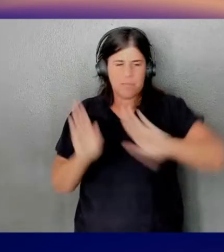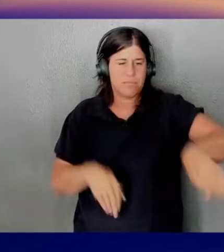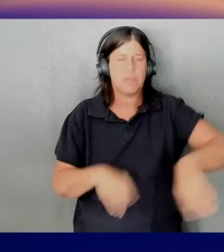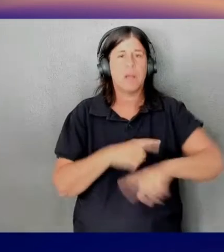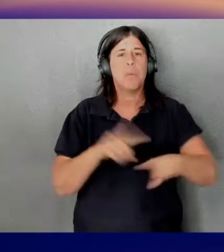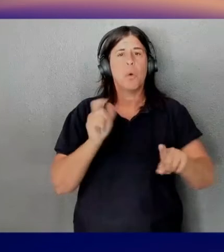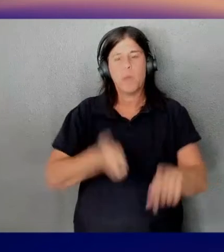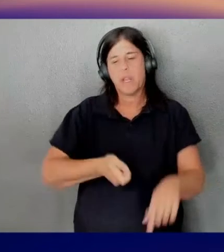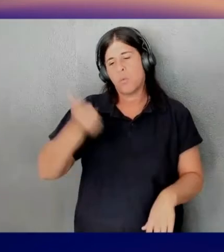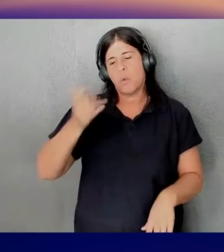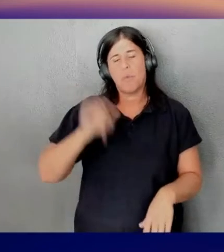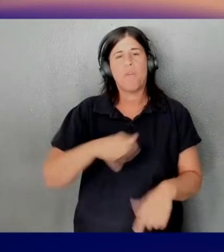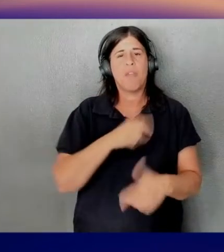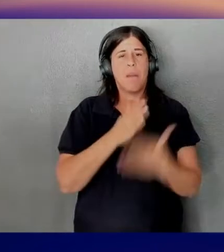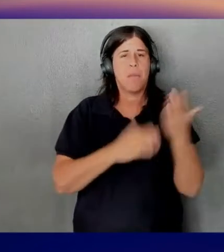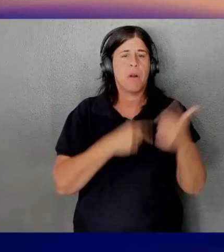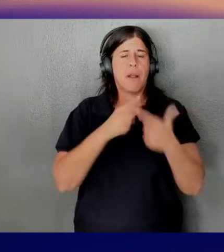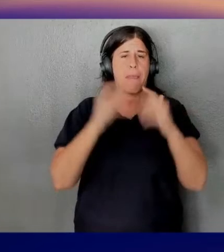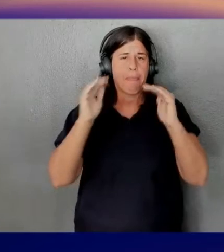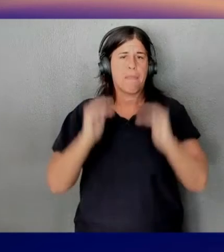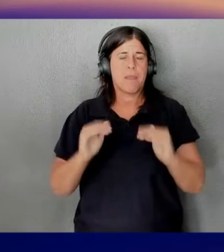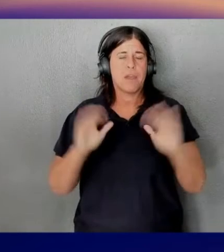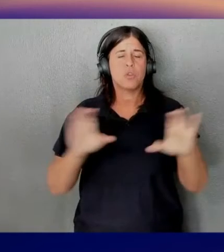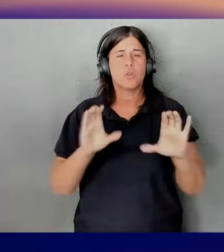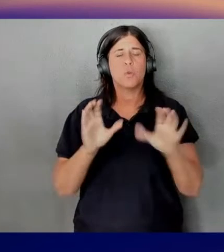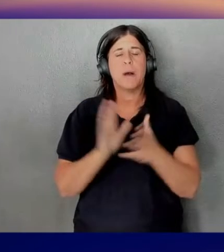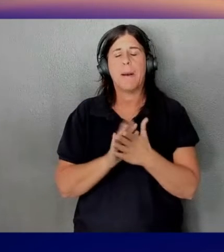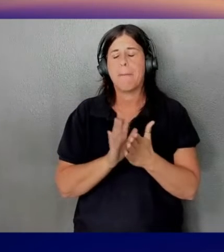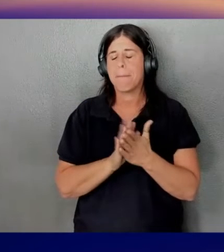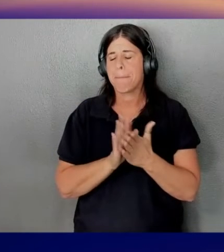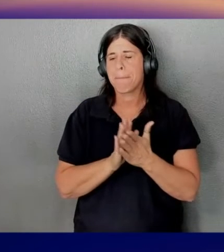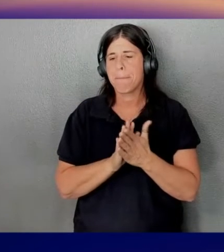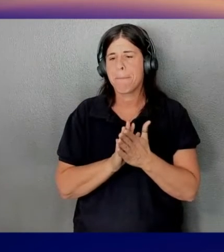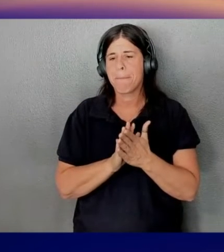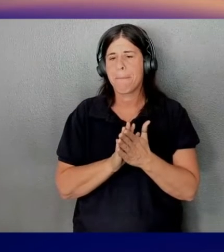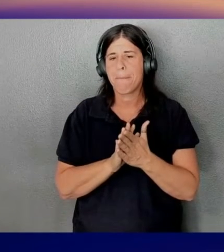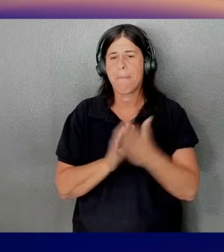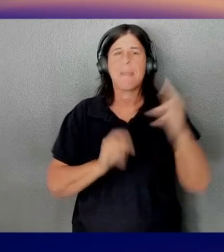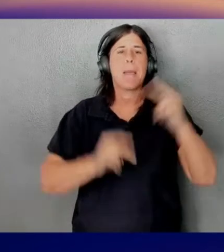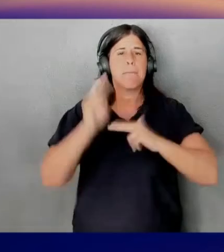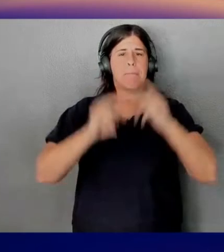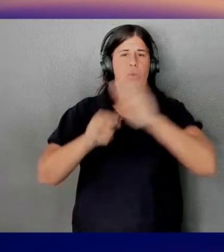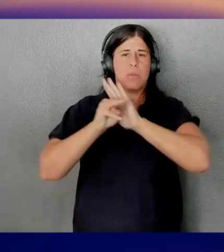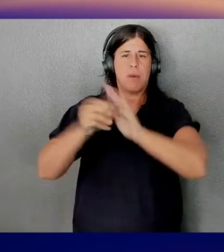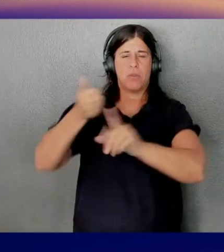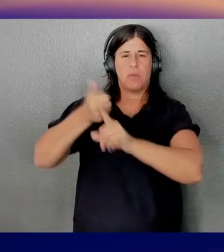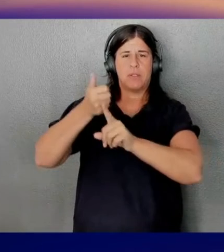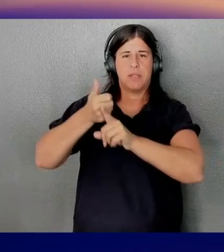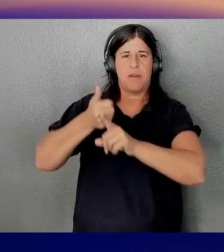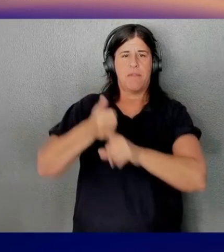and then we can go ahead and do and build our model. And here we have two options.